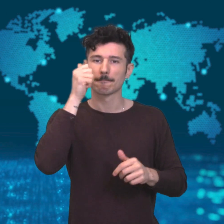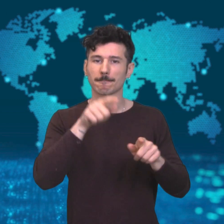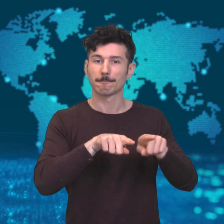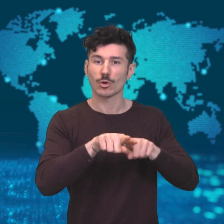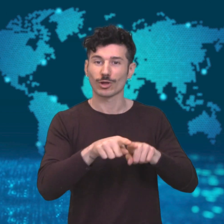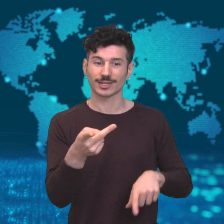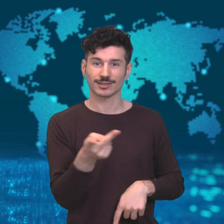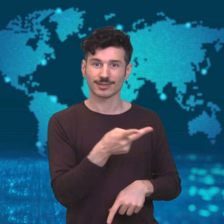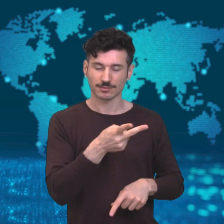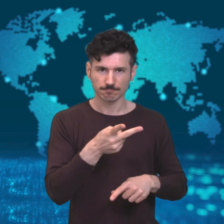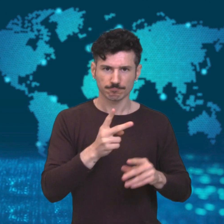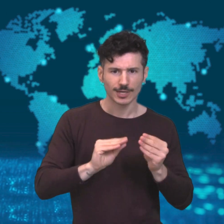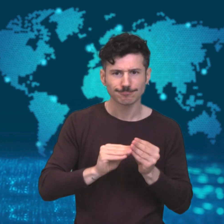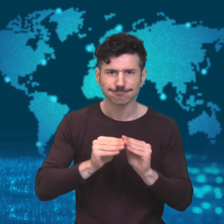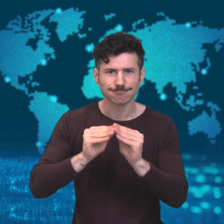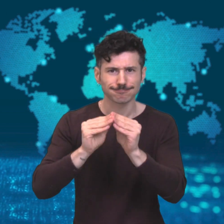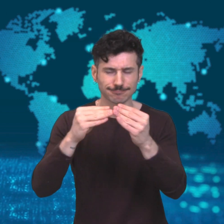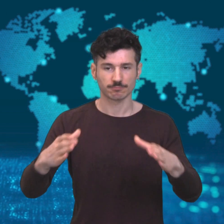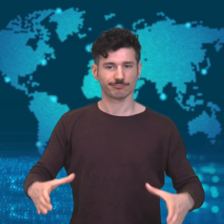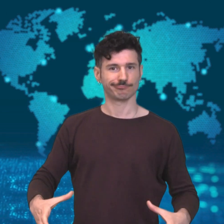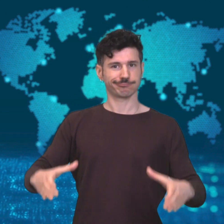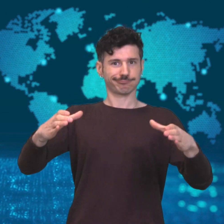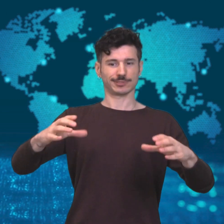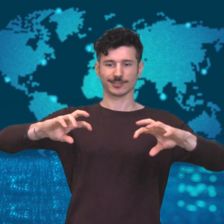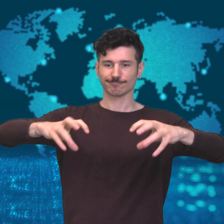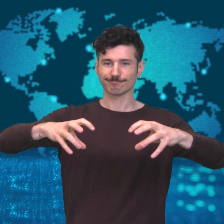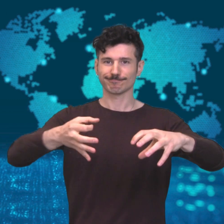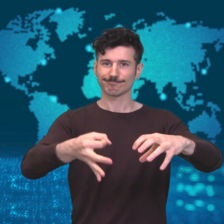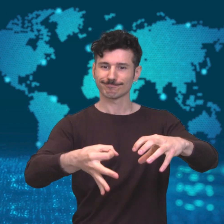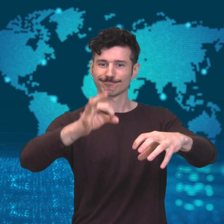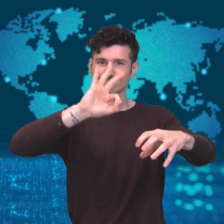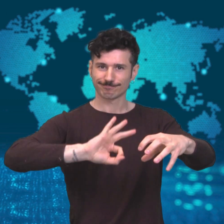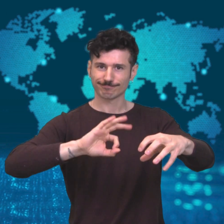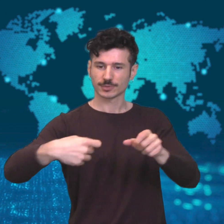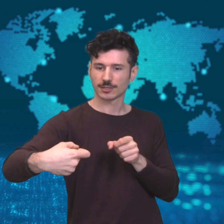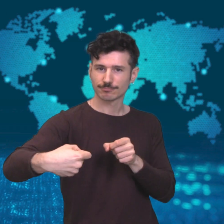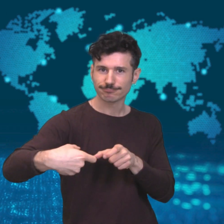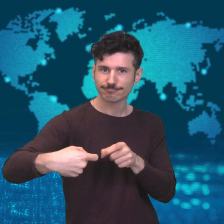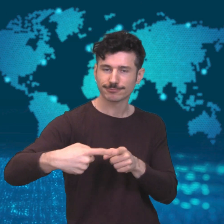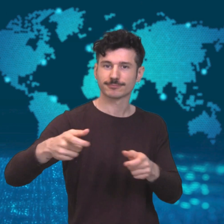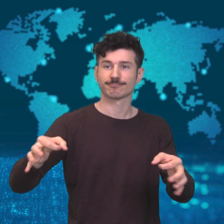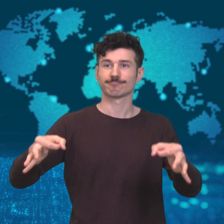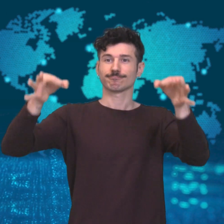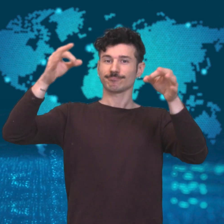device with a sink, a faucet, a solar panel, a sensor, and an alarm.